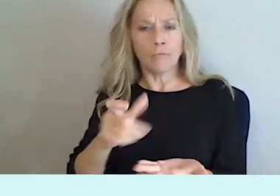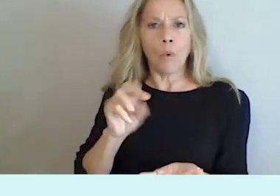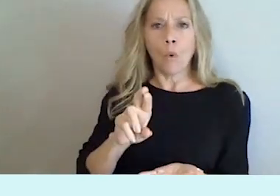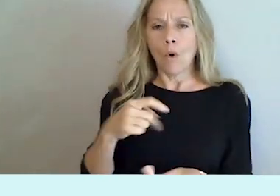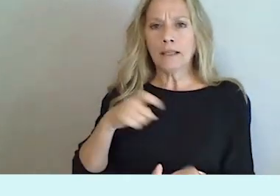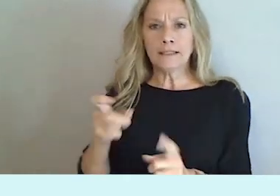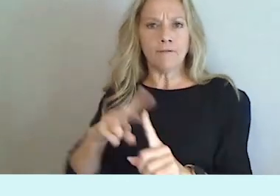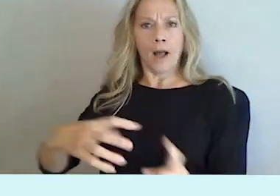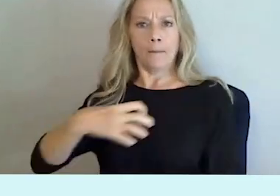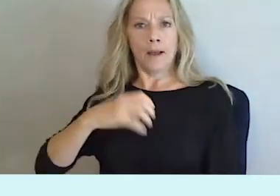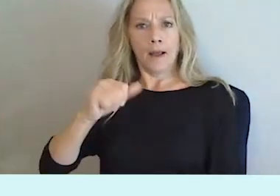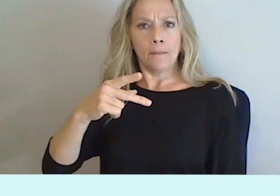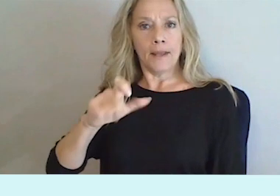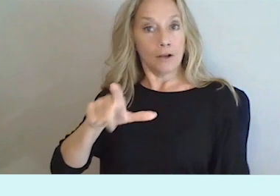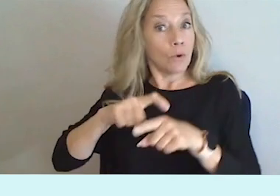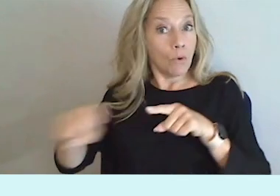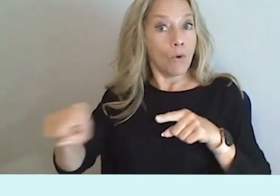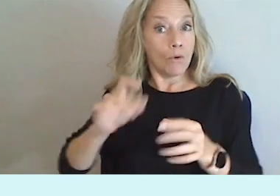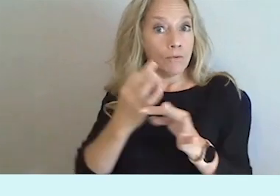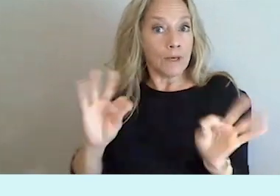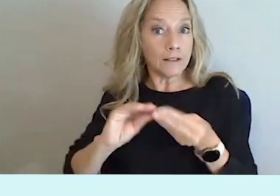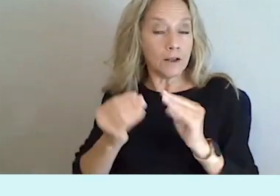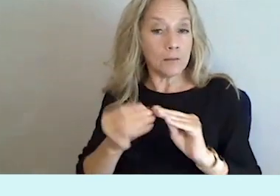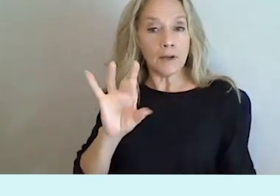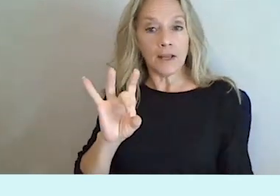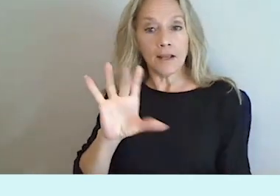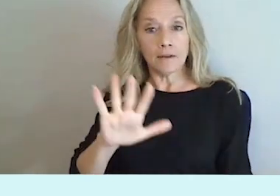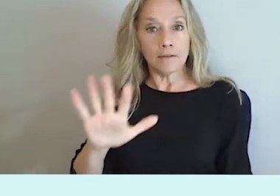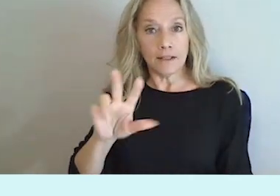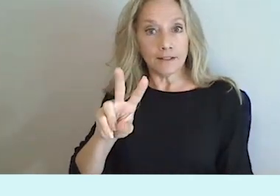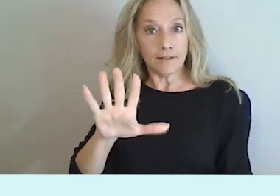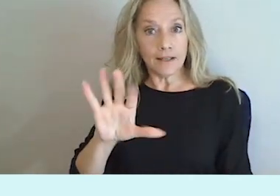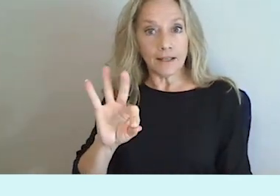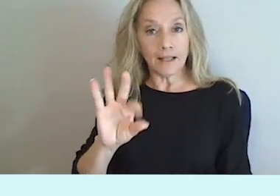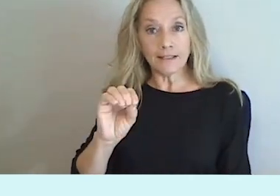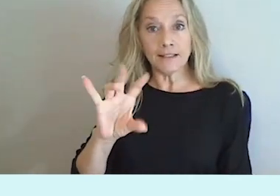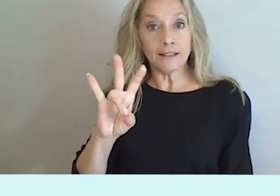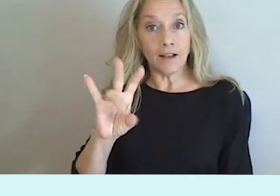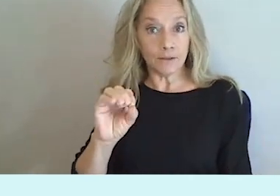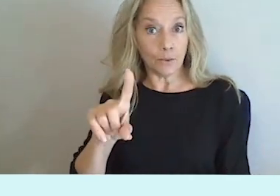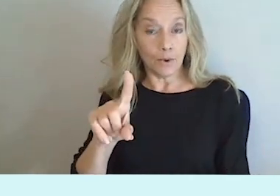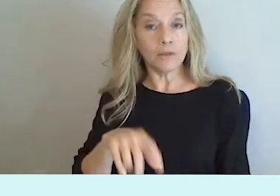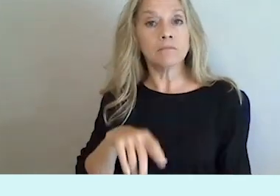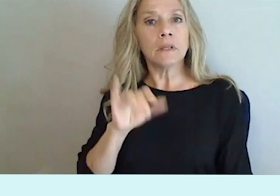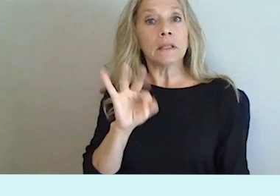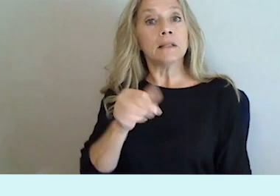Connect for free at 855-259-0701. If you have hearing or speech problems,